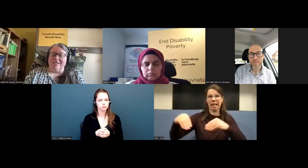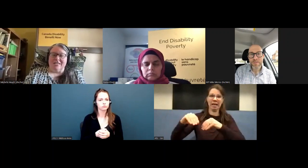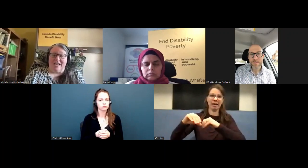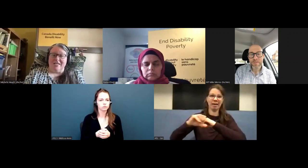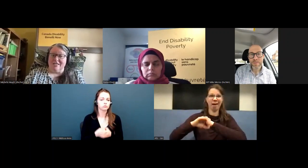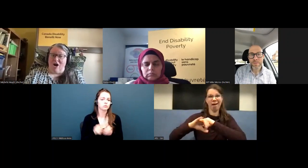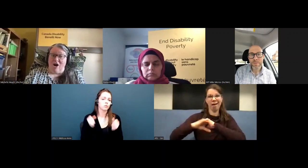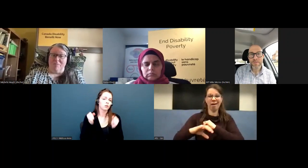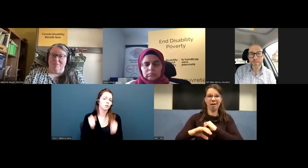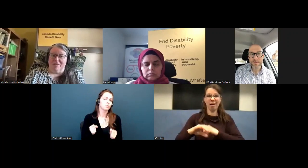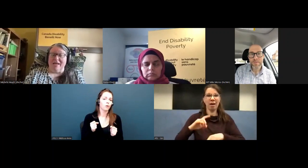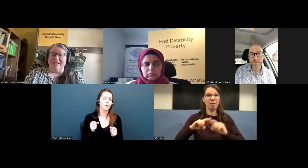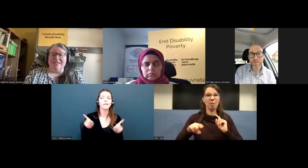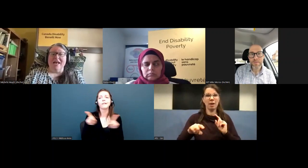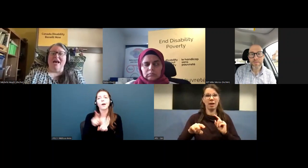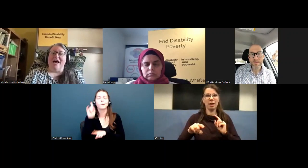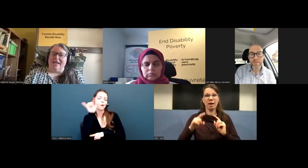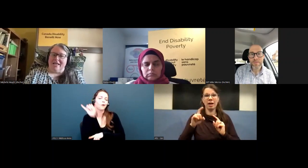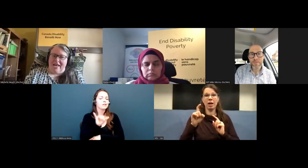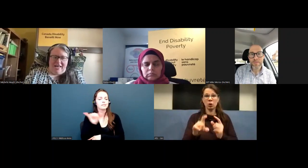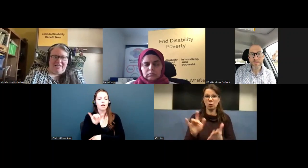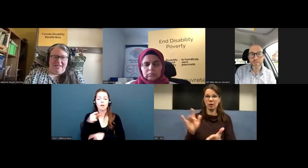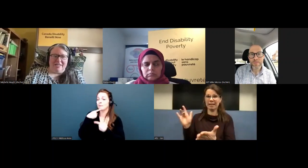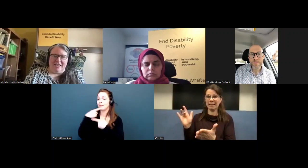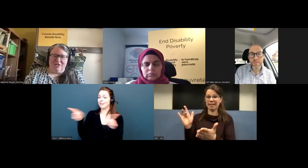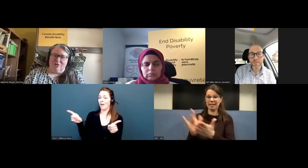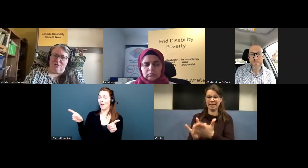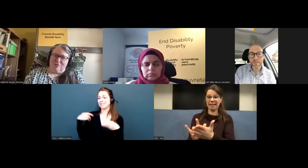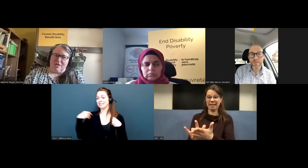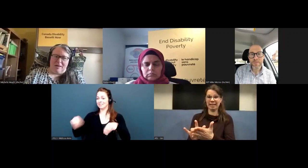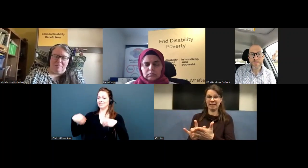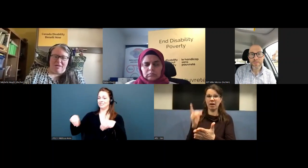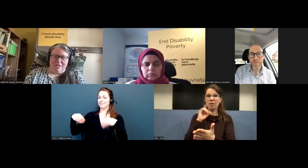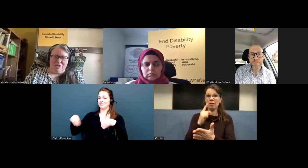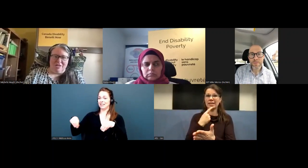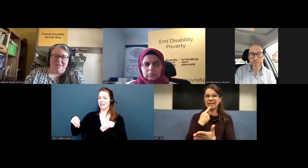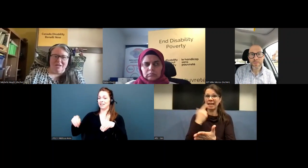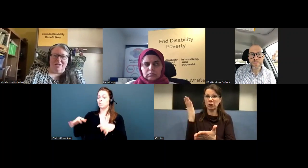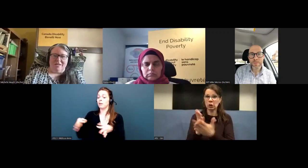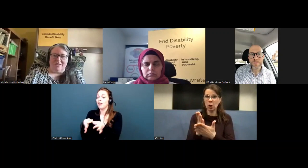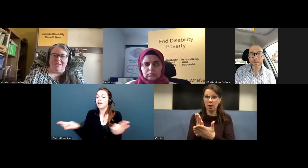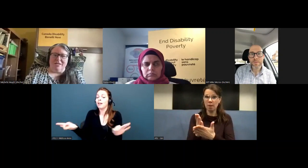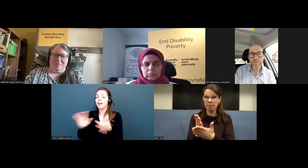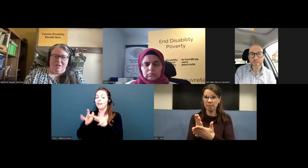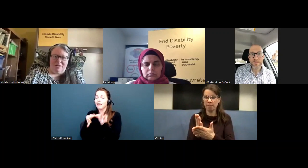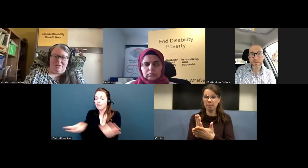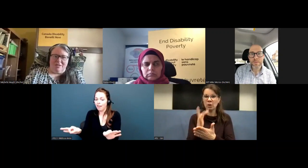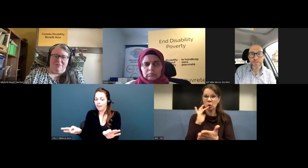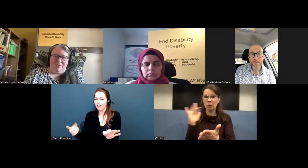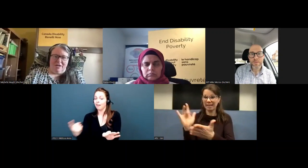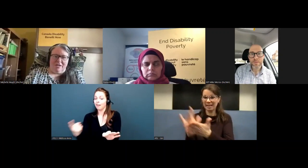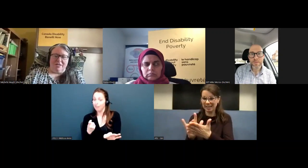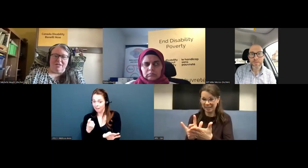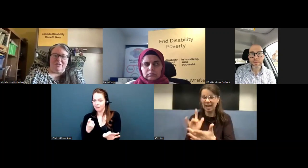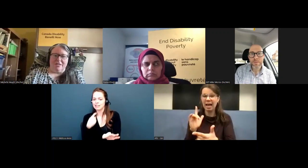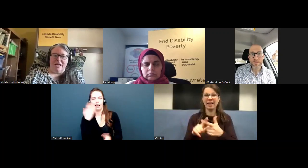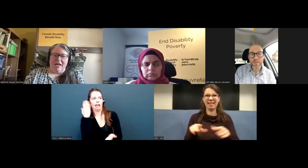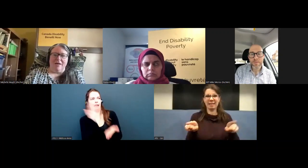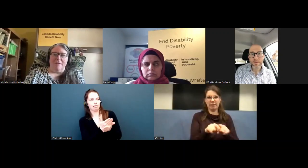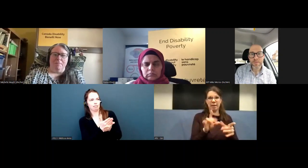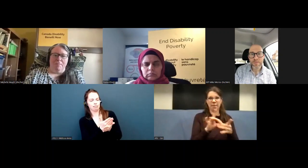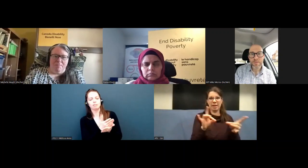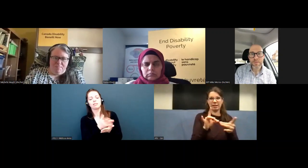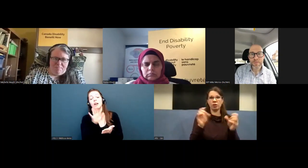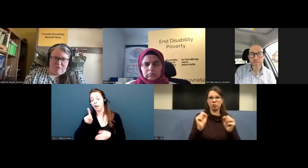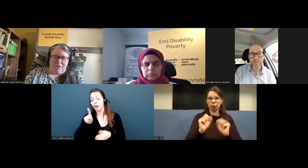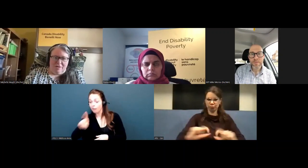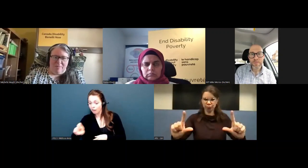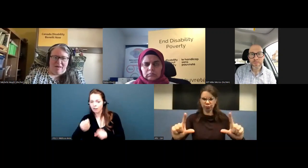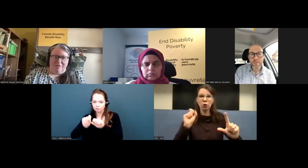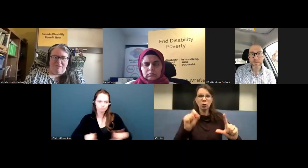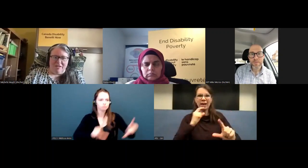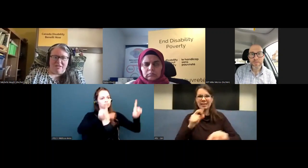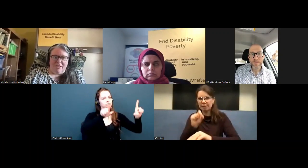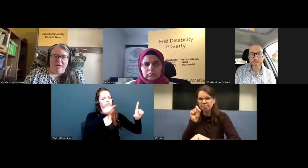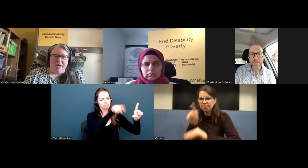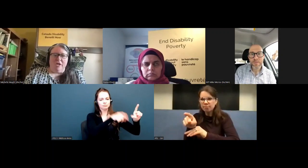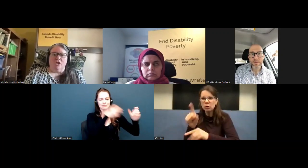SAY STOP THIS AND IT SENDS THE MESSAGES TO MINISTER FREELAND TO SAY BUDGET THE BENEFIT.